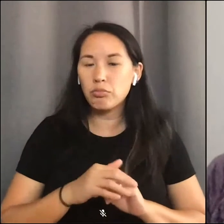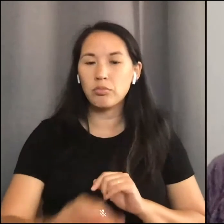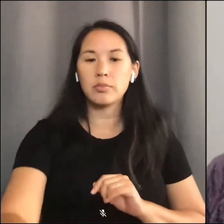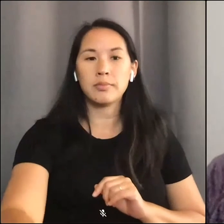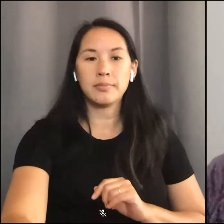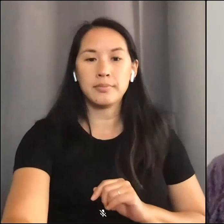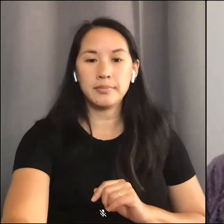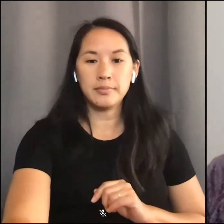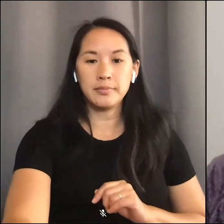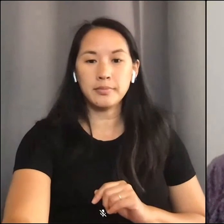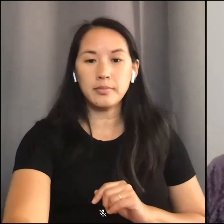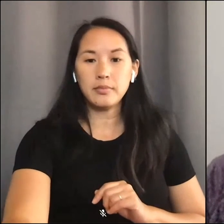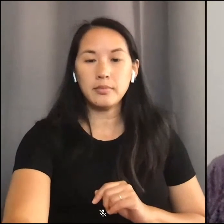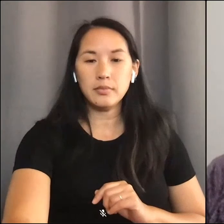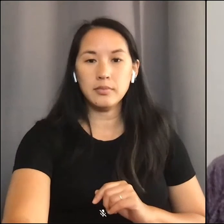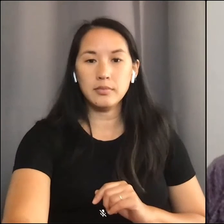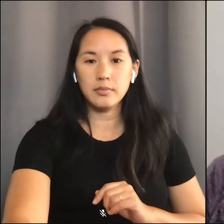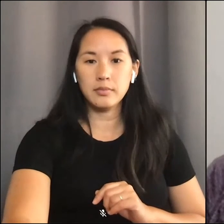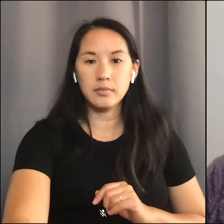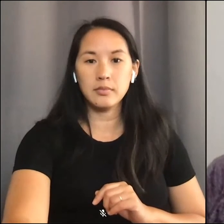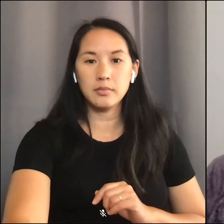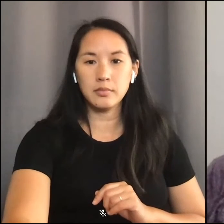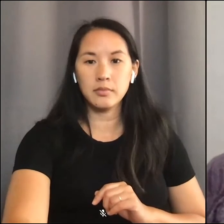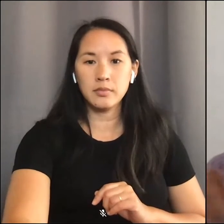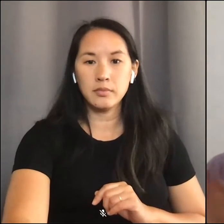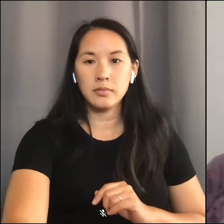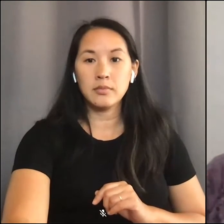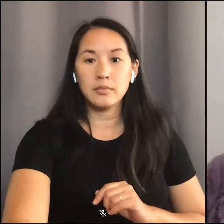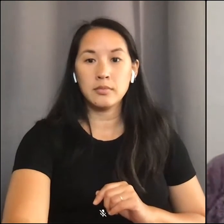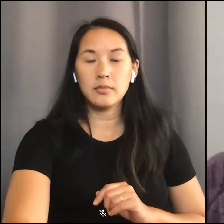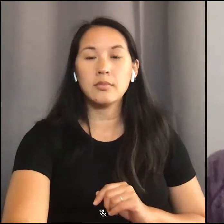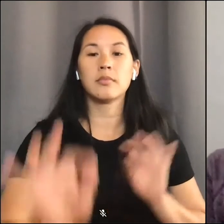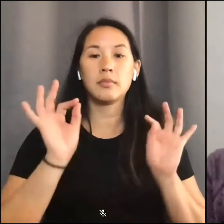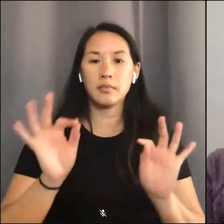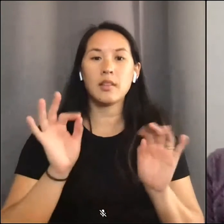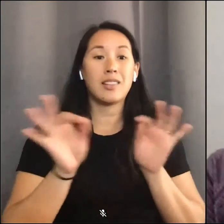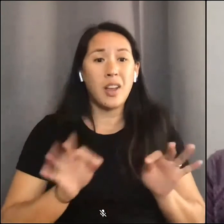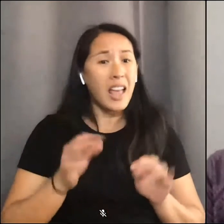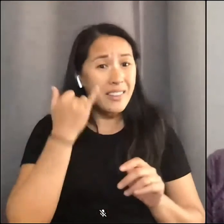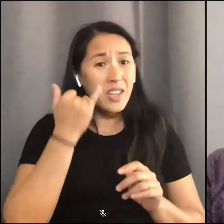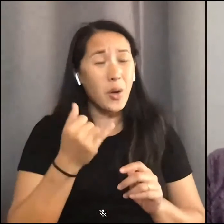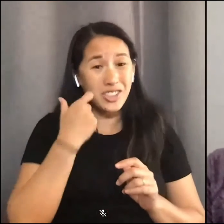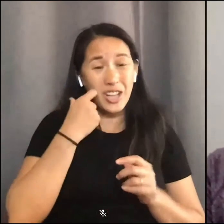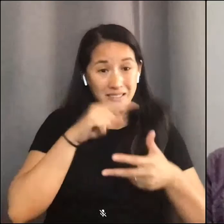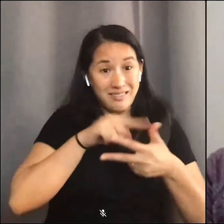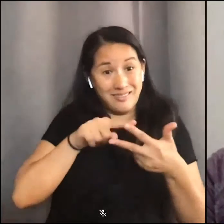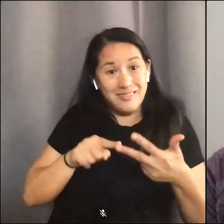how can i get the directions here yes um please email me um just email me and give